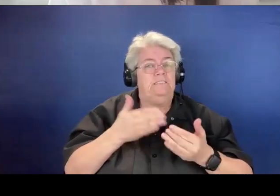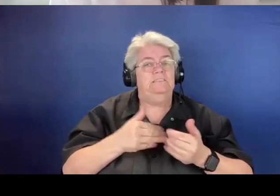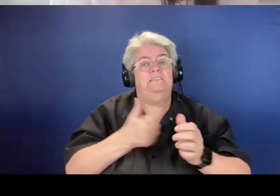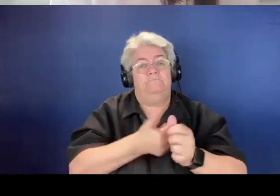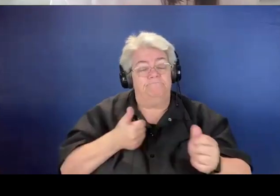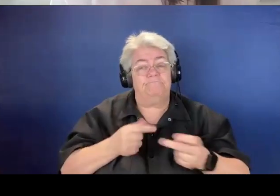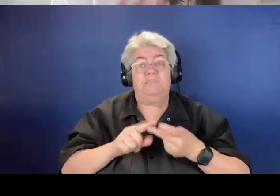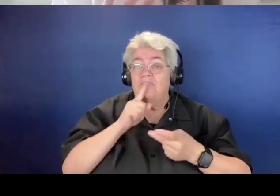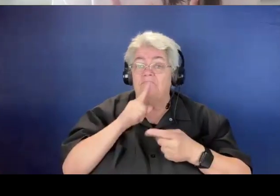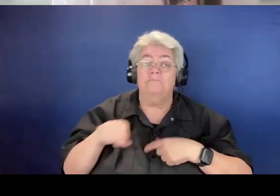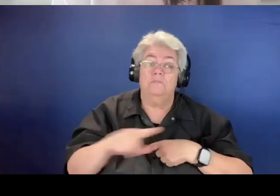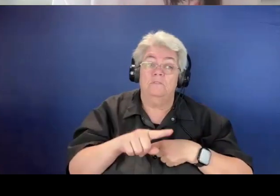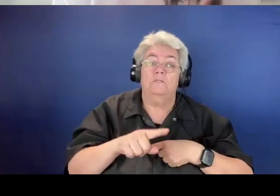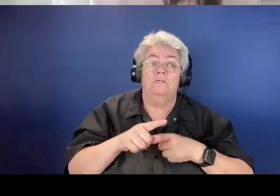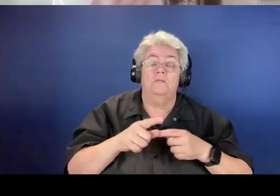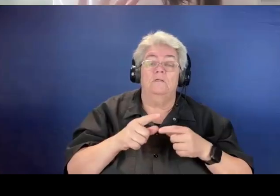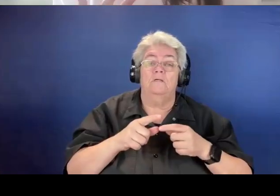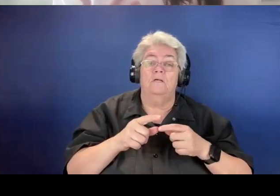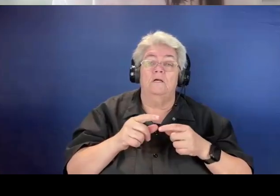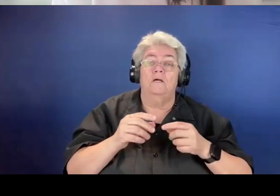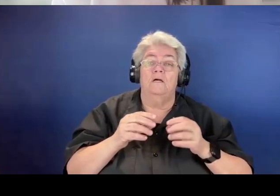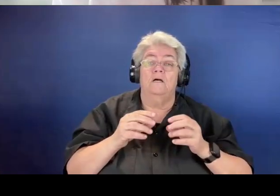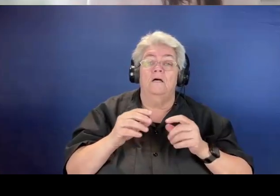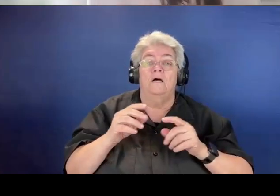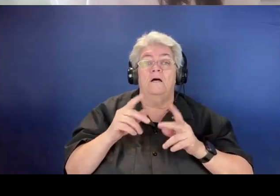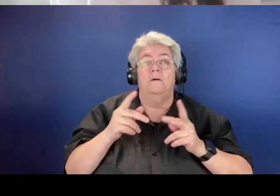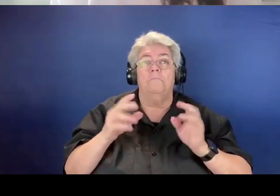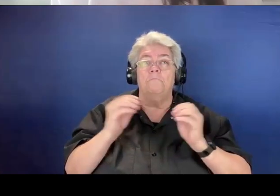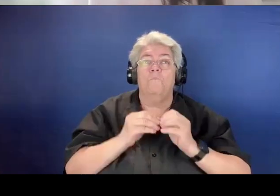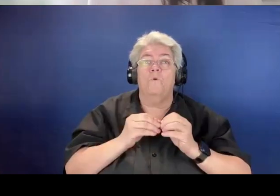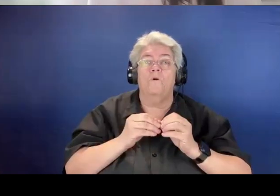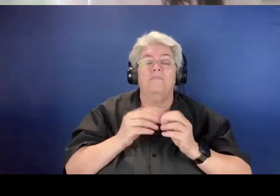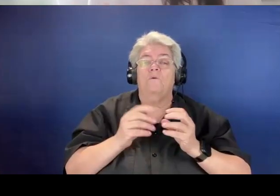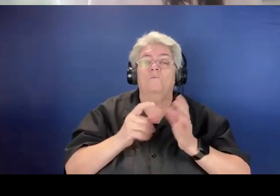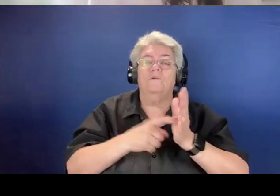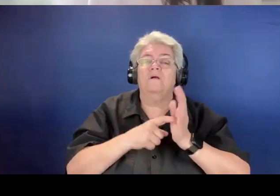avoidance, they might require more clear, systematic and structured